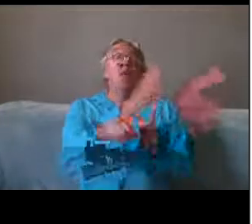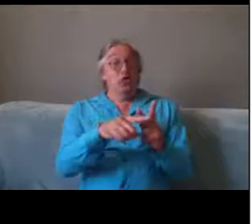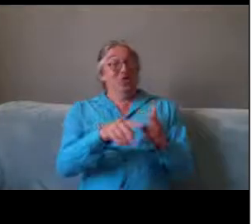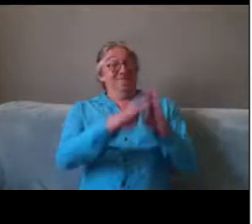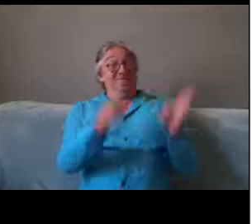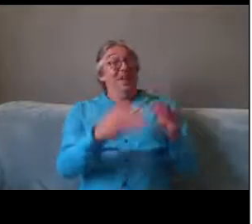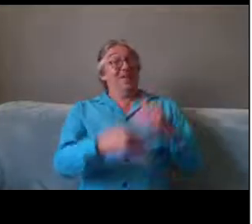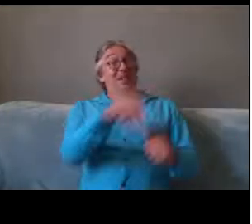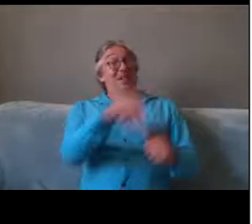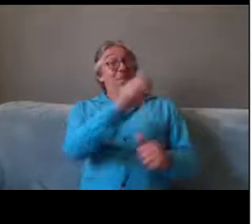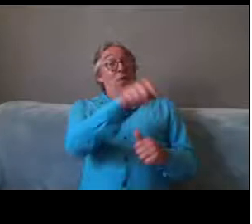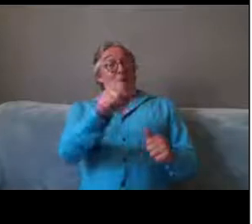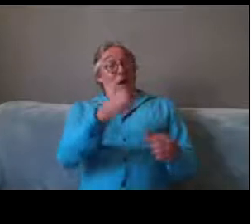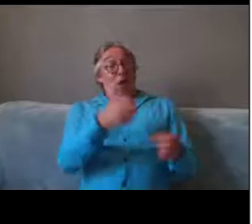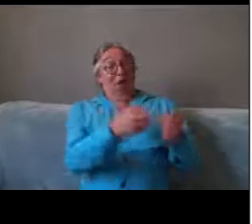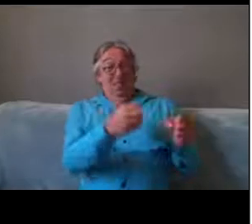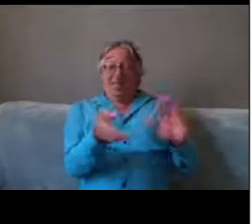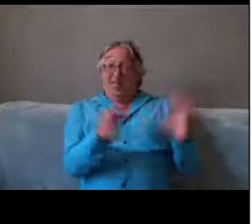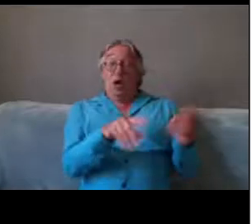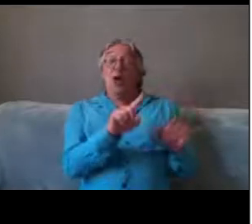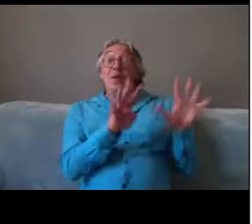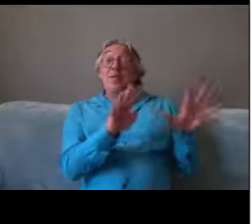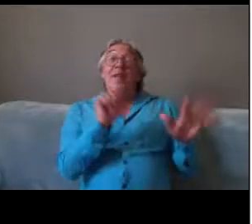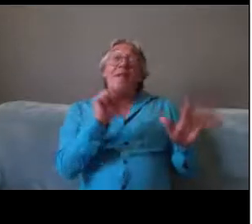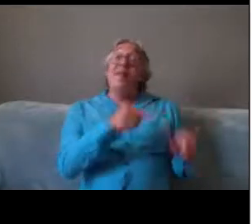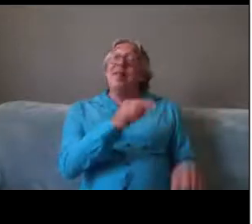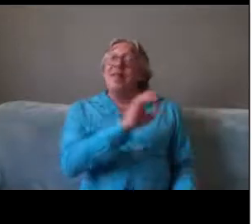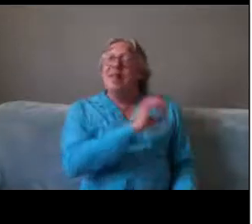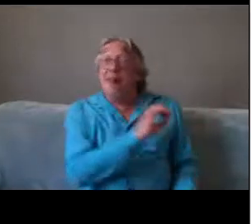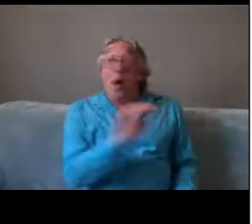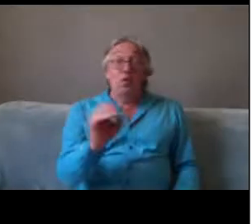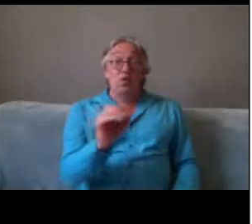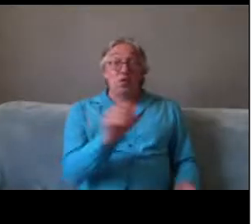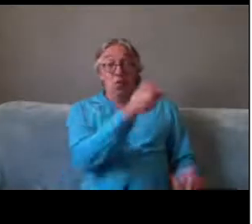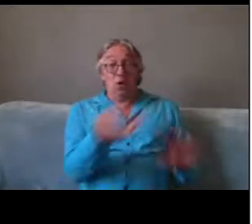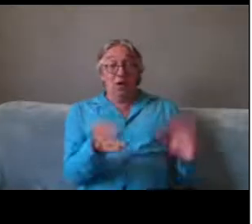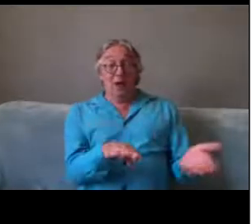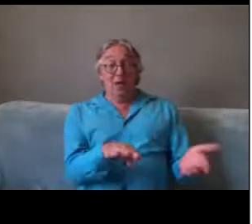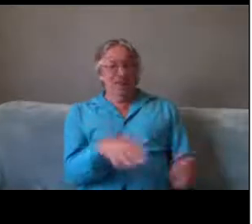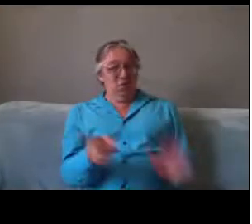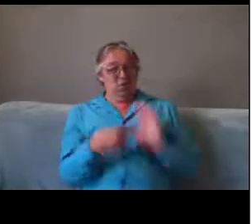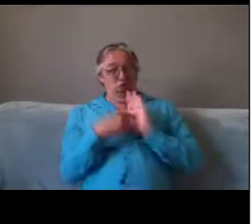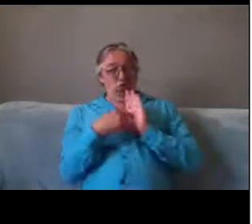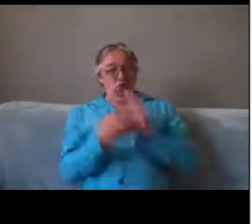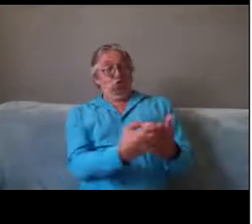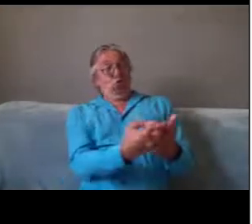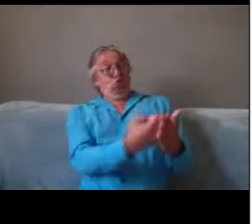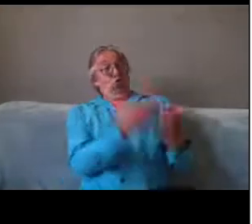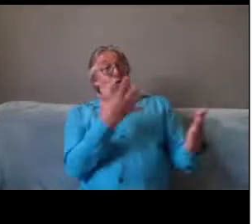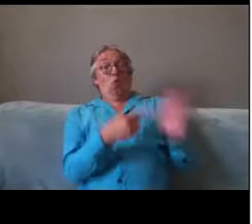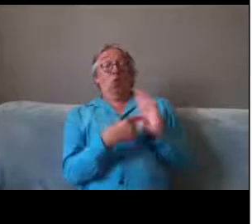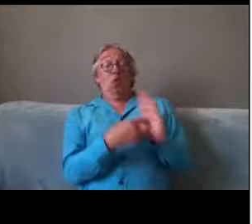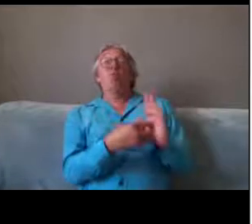So, this is a way also to give visibility to all the efforts and give the tools and the means to put it in practice.